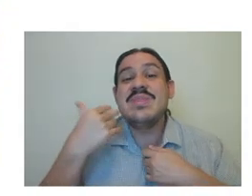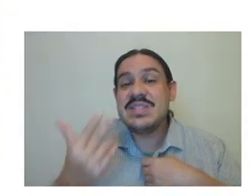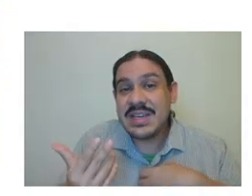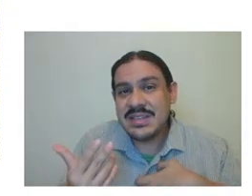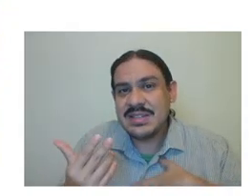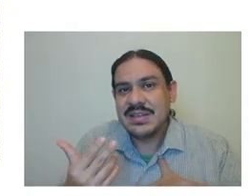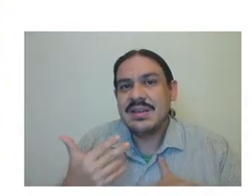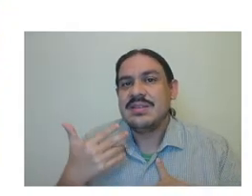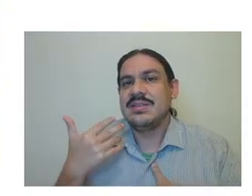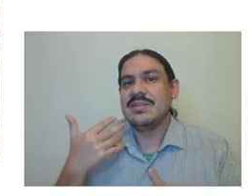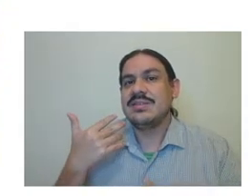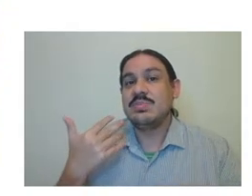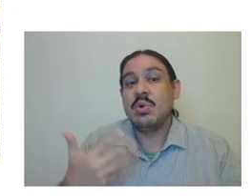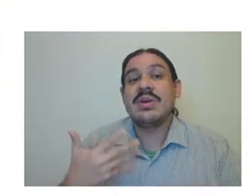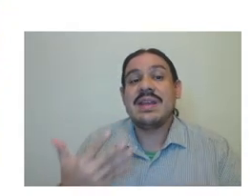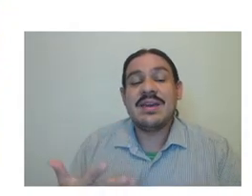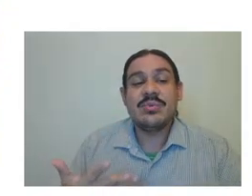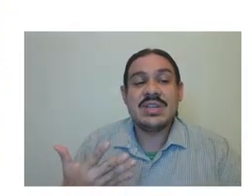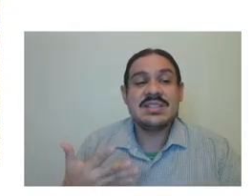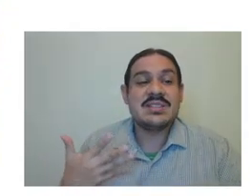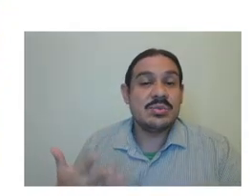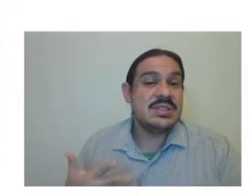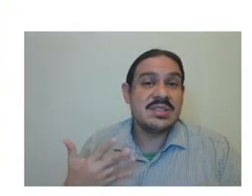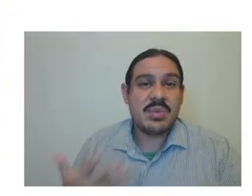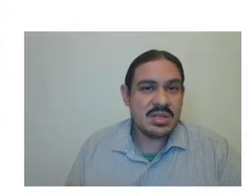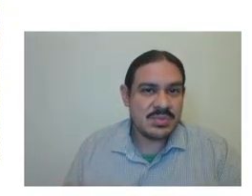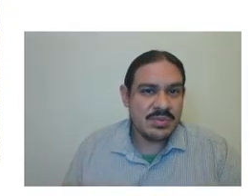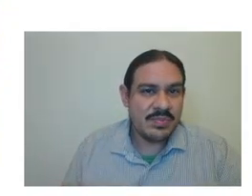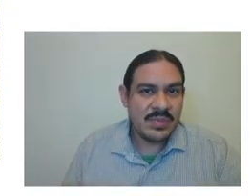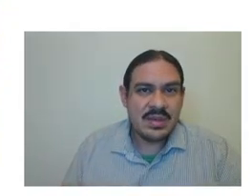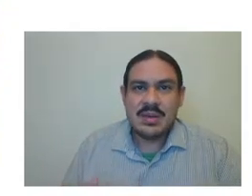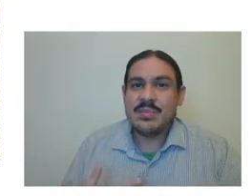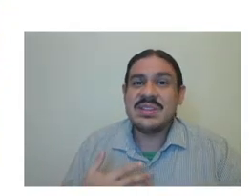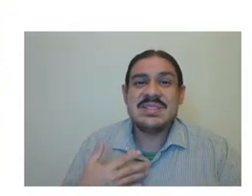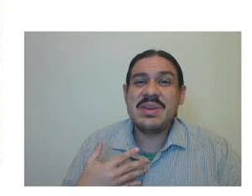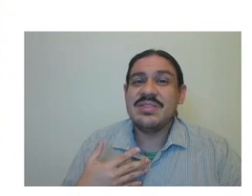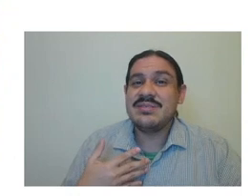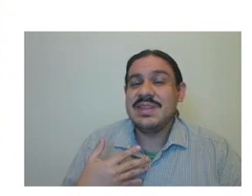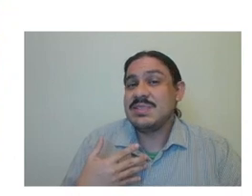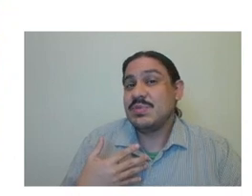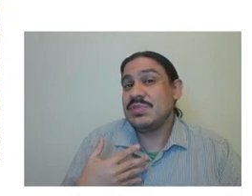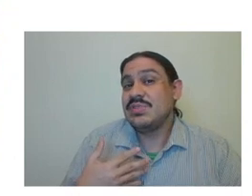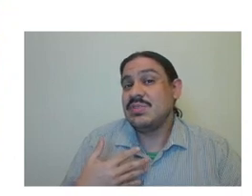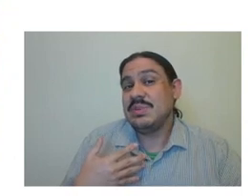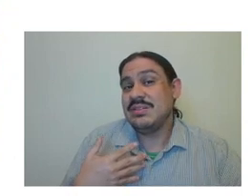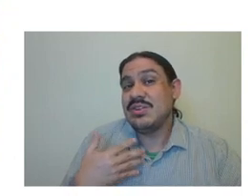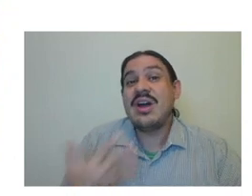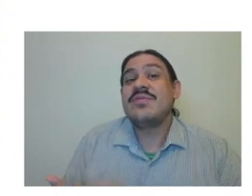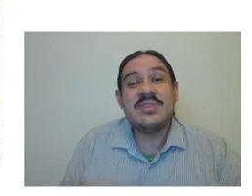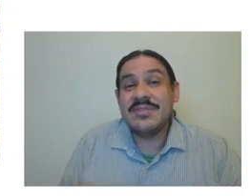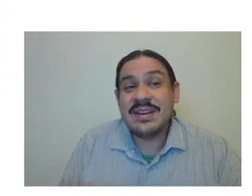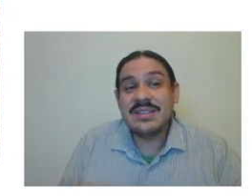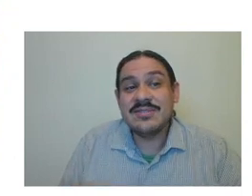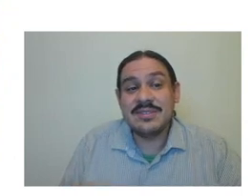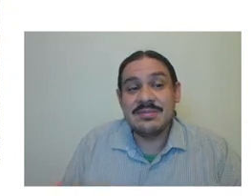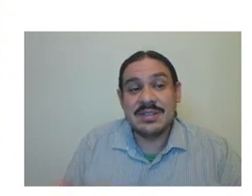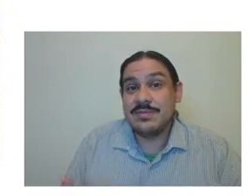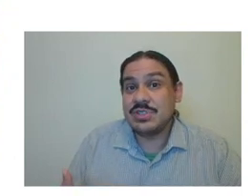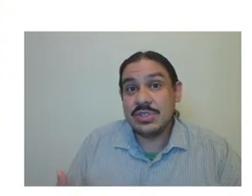if children can't have access to the spoken language then it's pretty much wasted time the way most